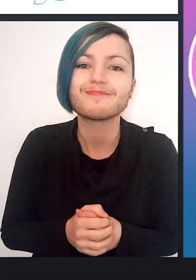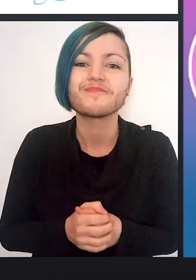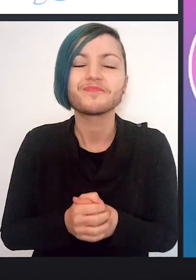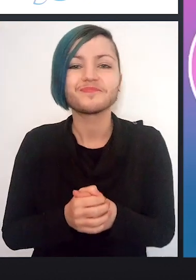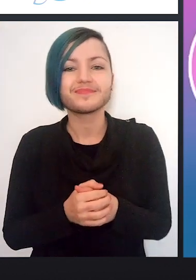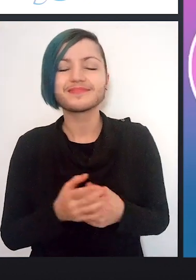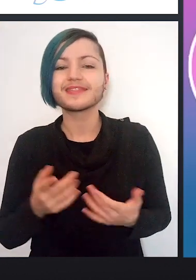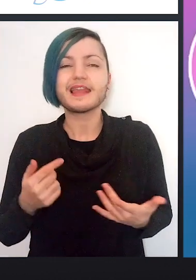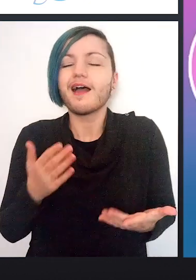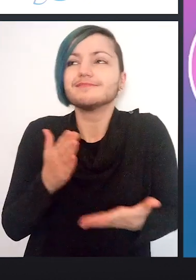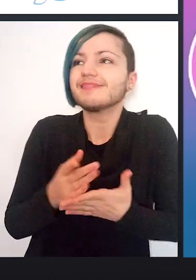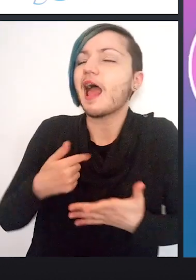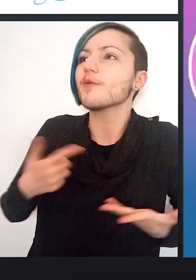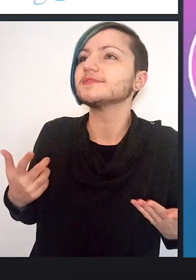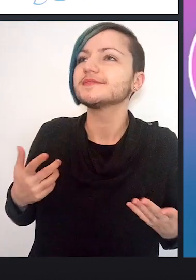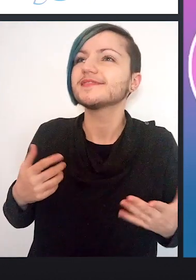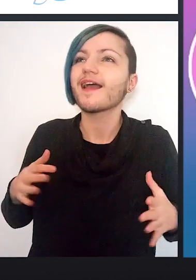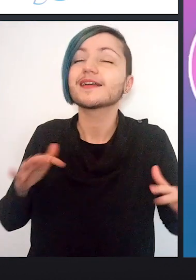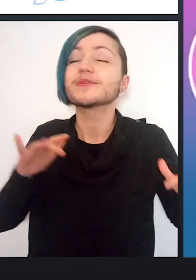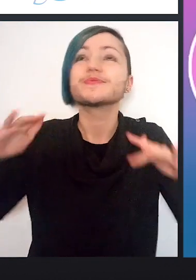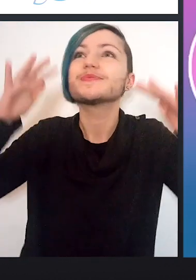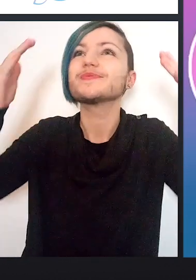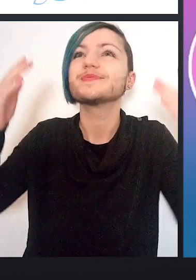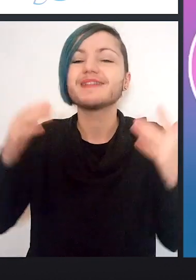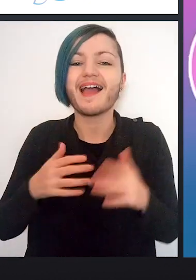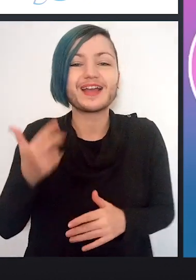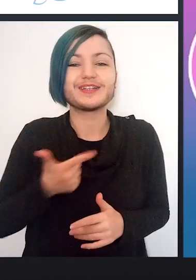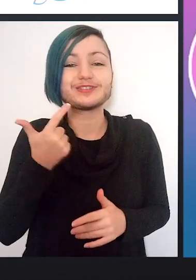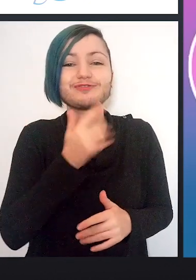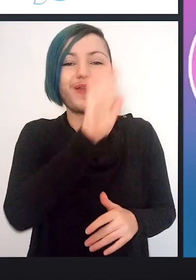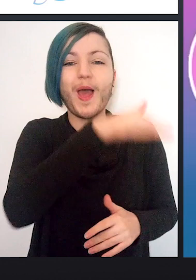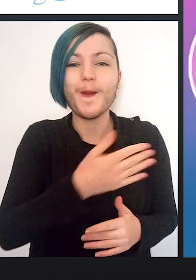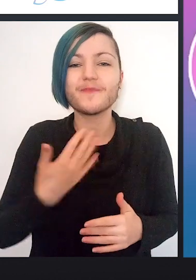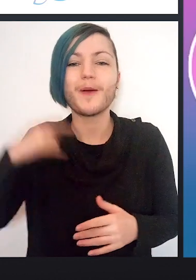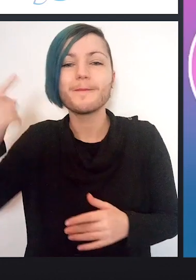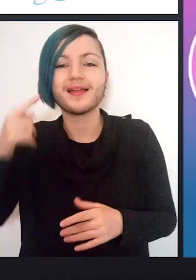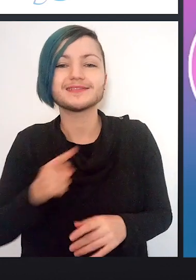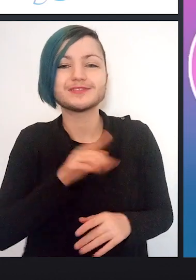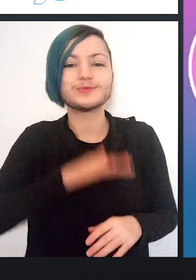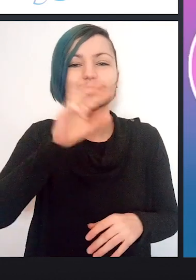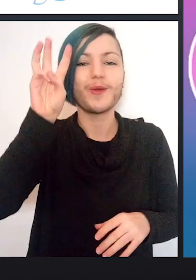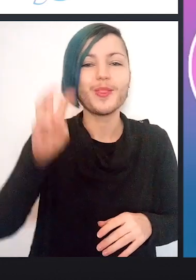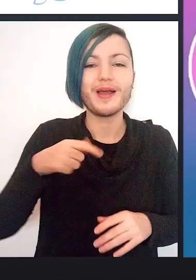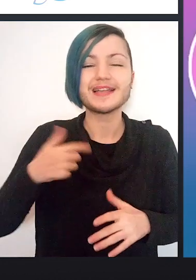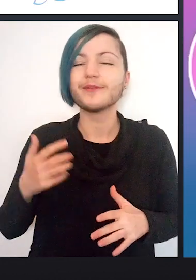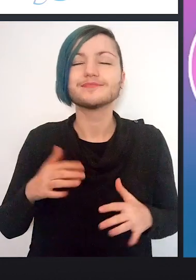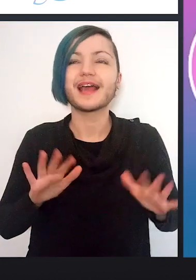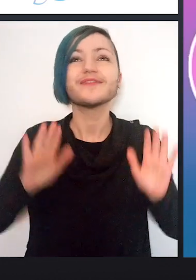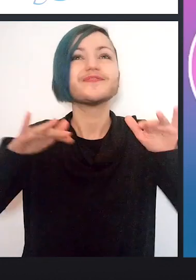I was like on Cloud 9 all the way back from London to North Wales. Yeah.